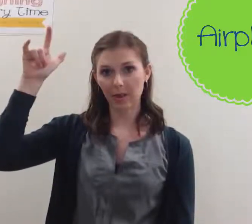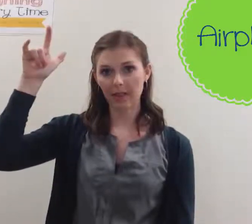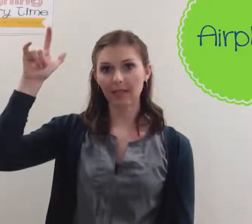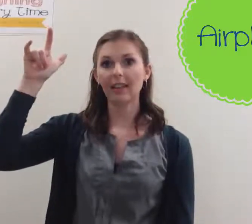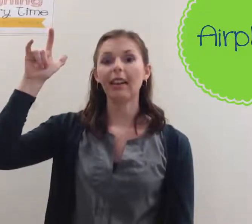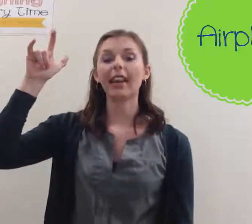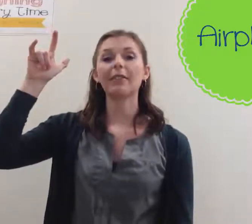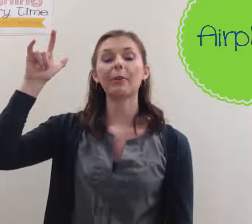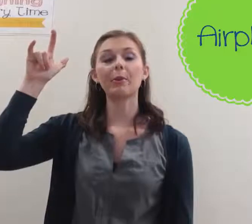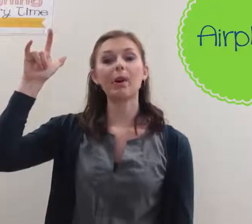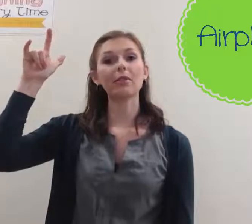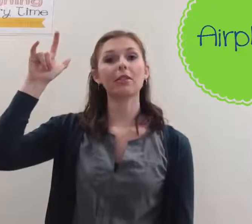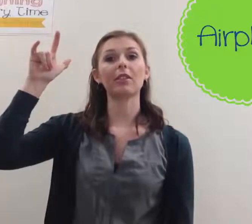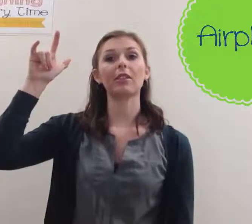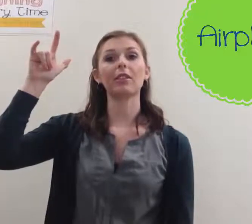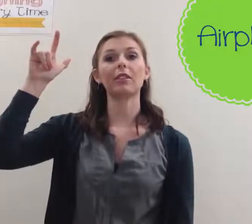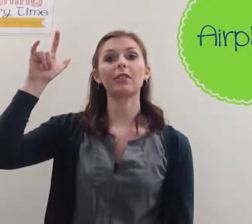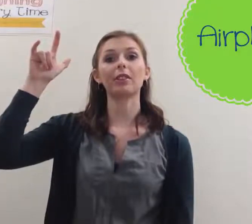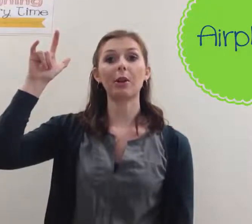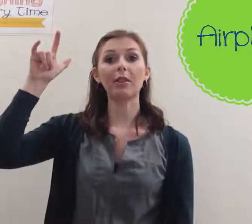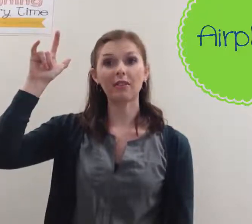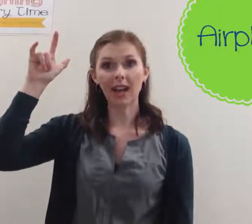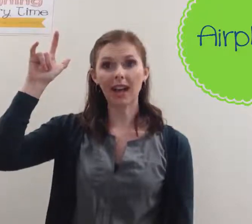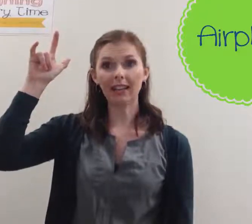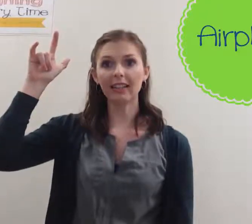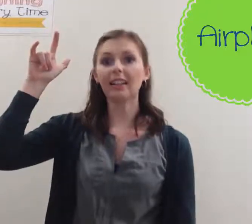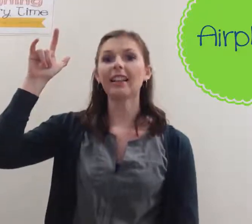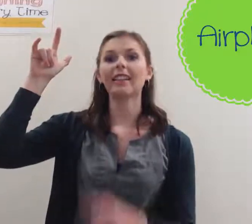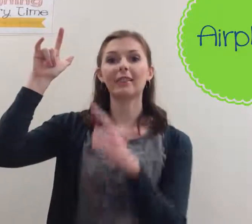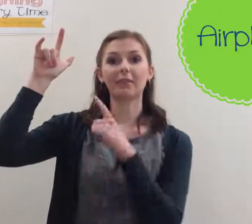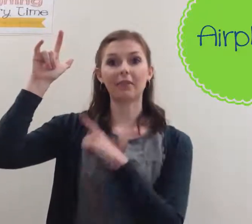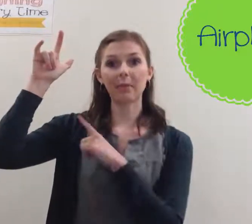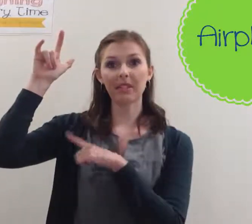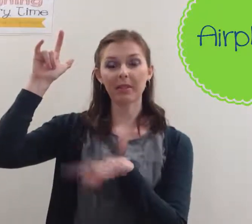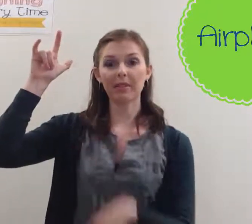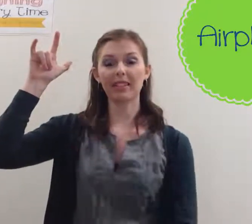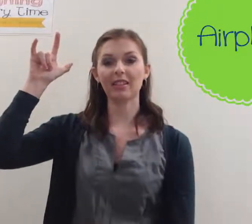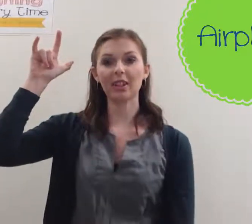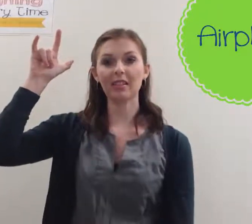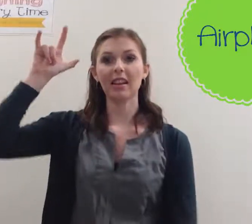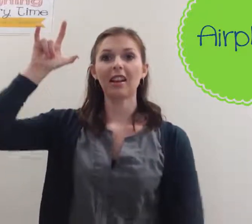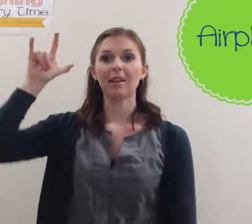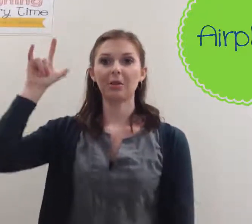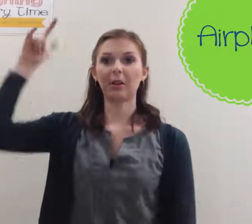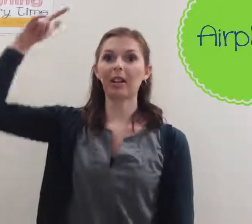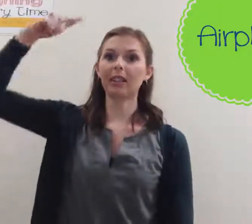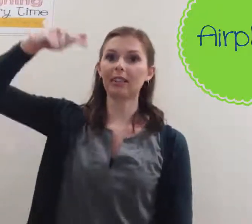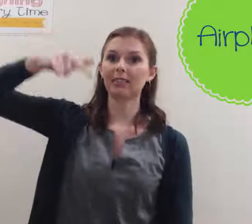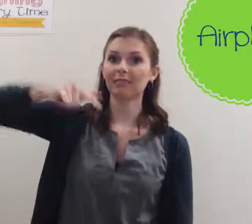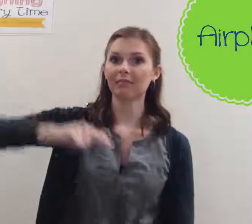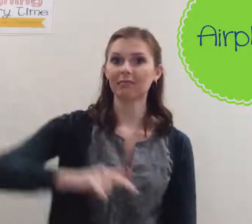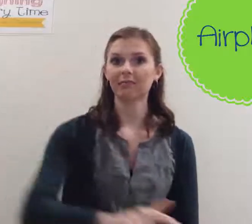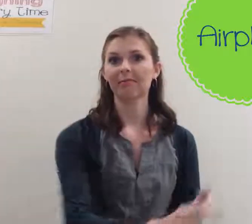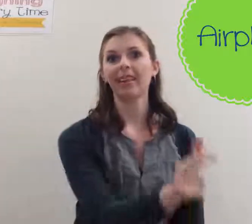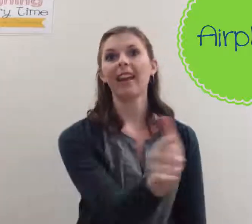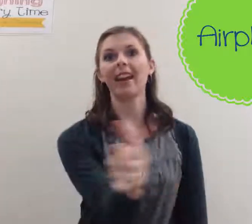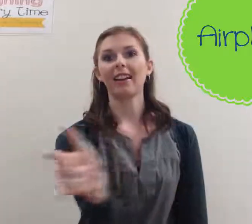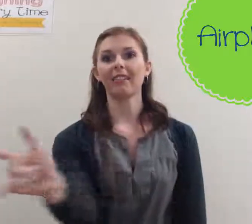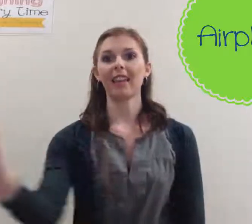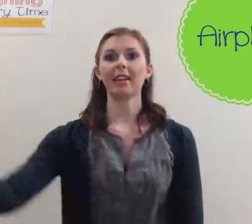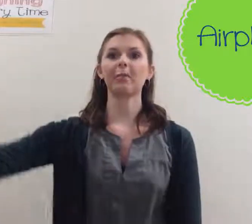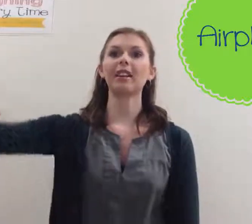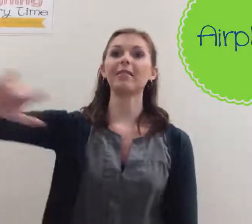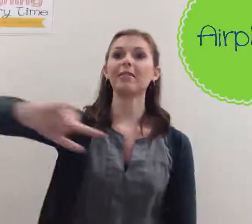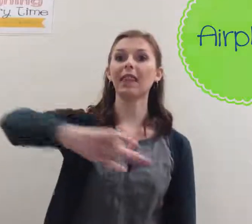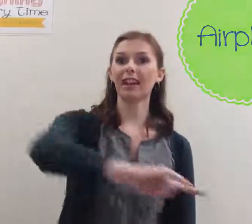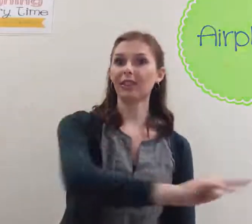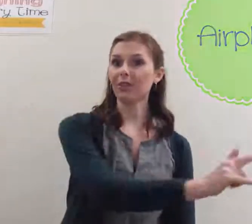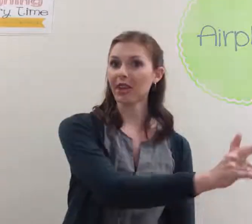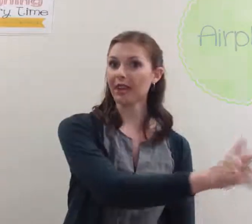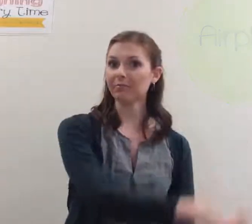If you want to show it flying, then from this position you can have the airplane flying through the air.